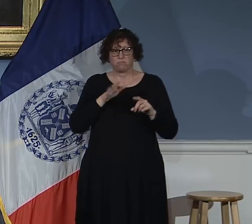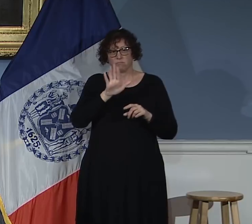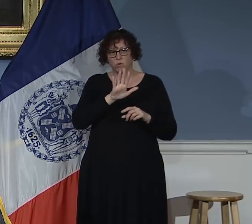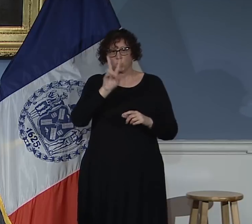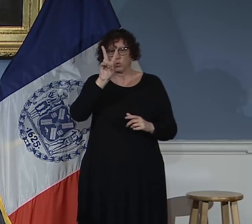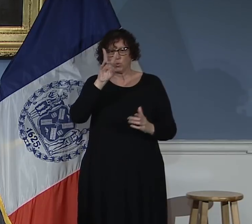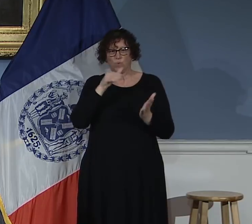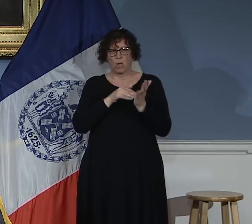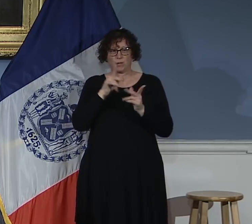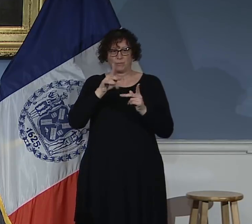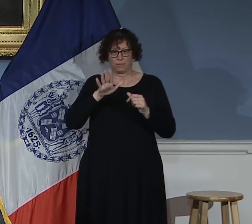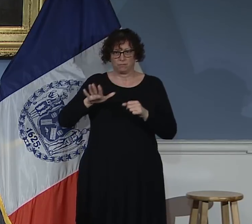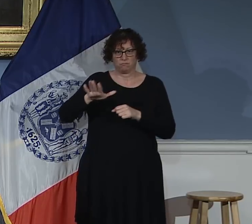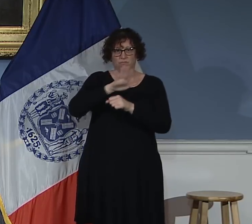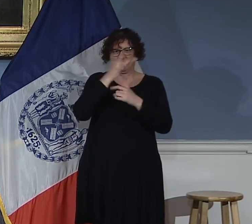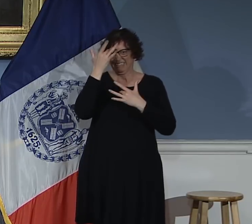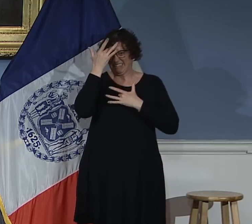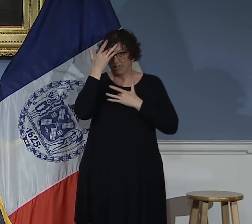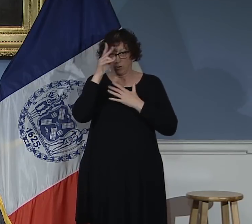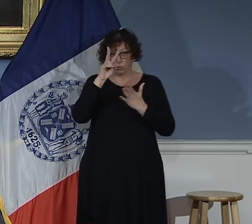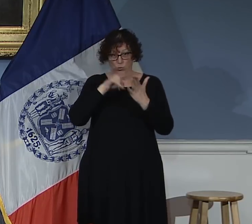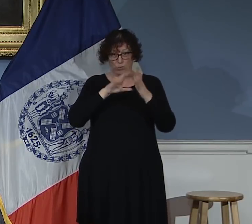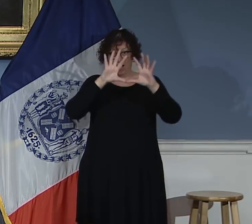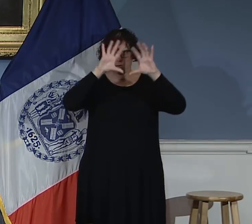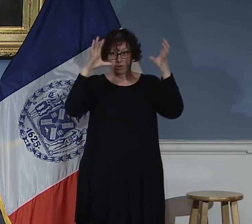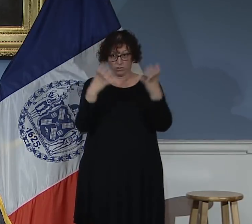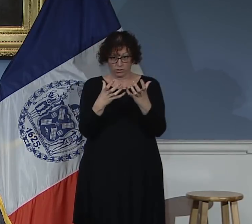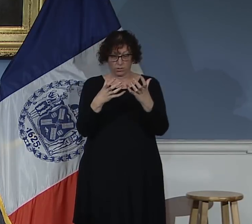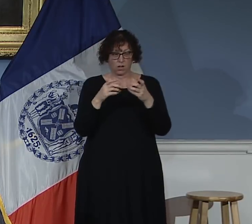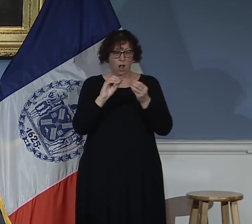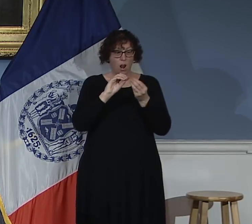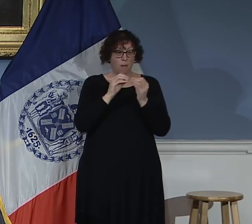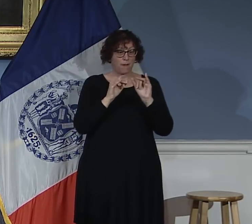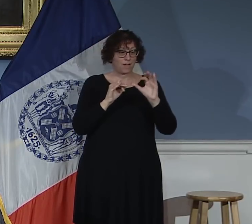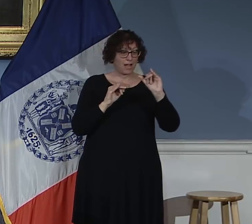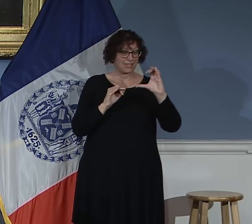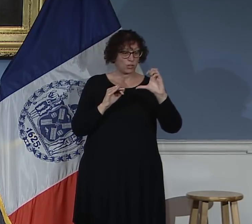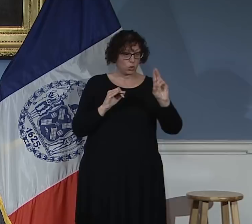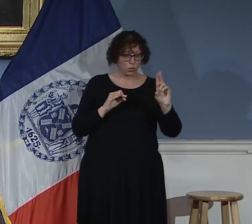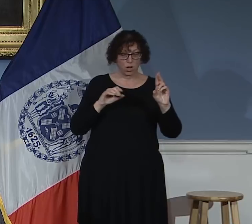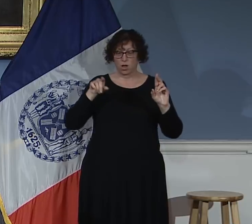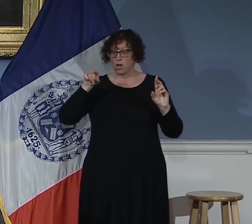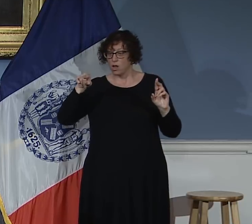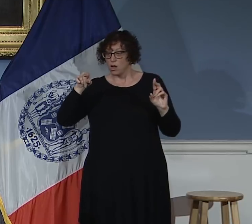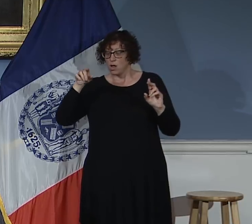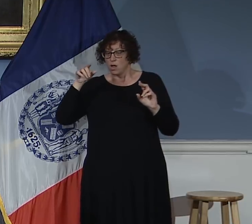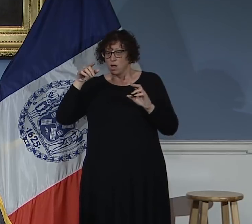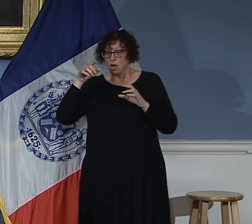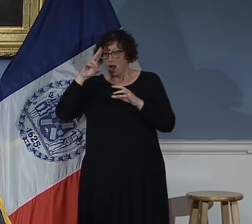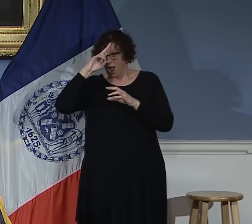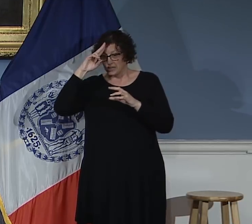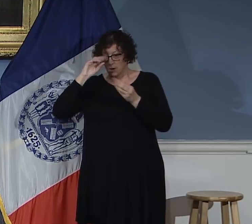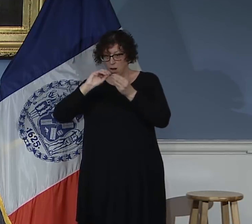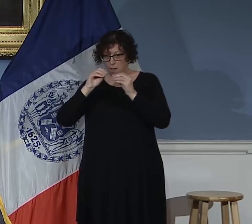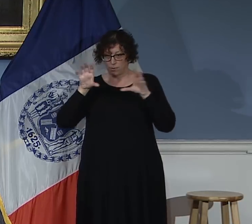ABOUT -- I SAY APPROXIMATELY, ABOUT 2,000 CASES AT THAT POINT.